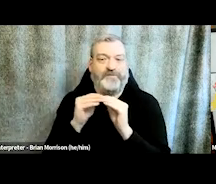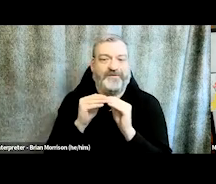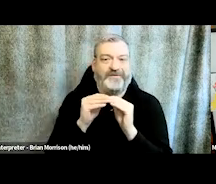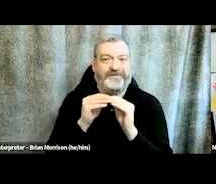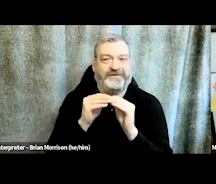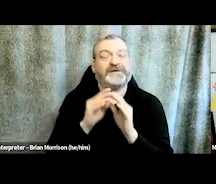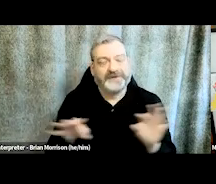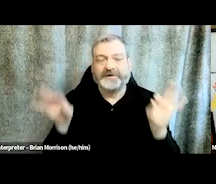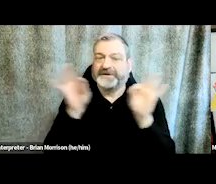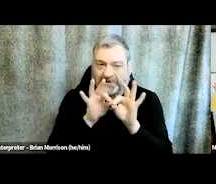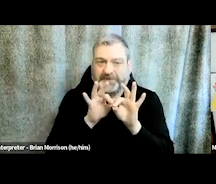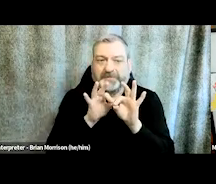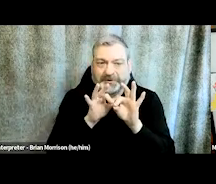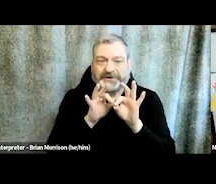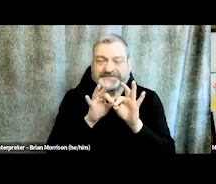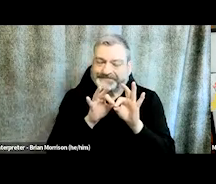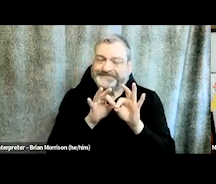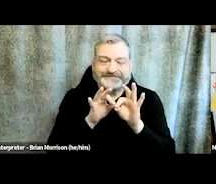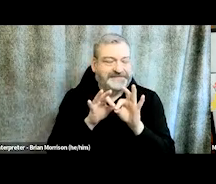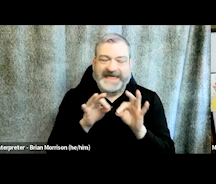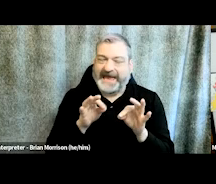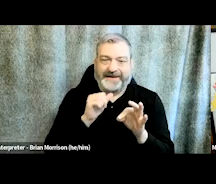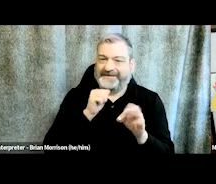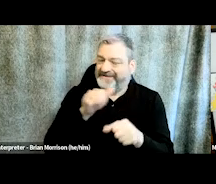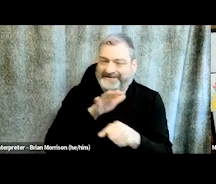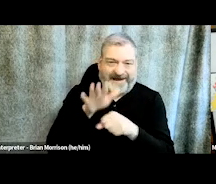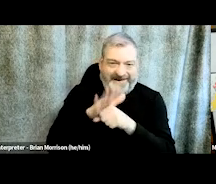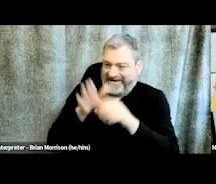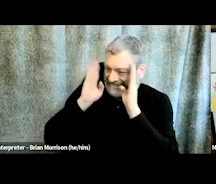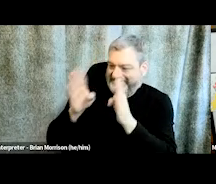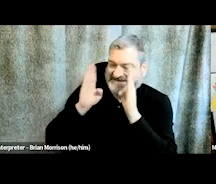It's an area that I think doesn't get enough attention when we're talking about